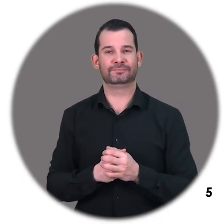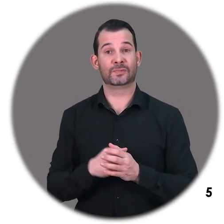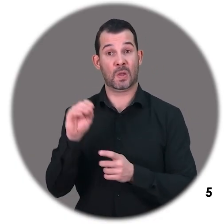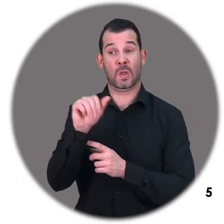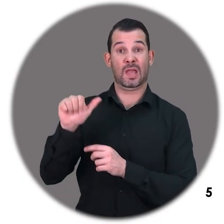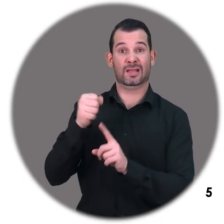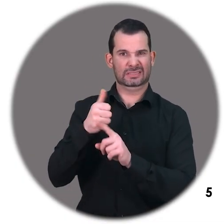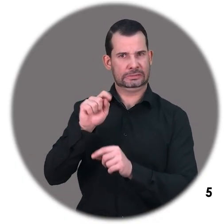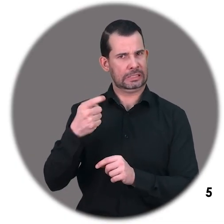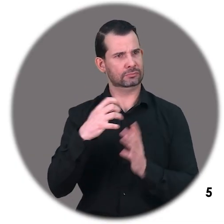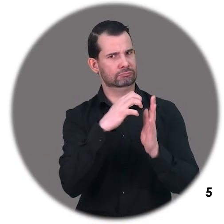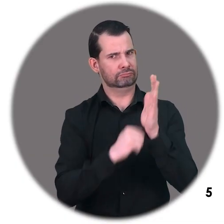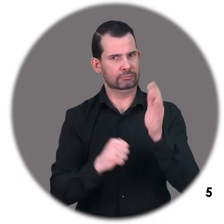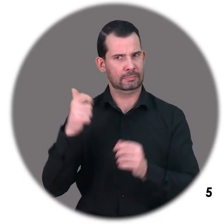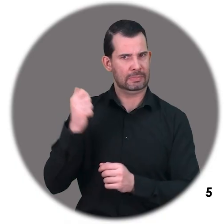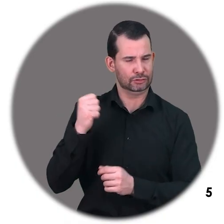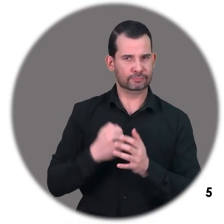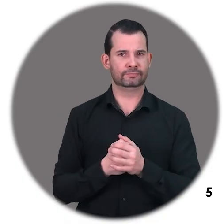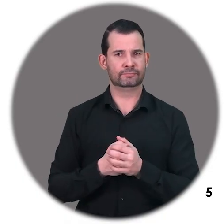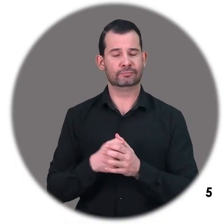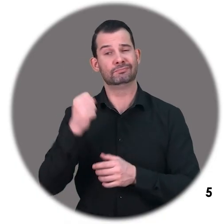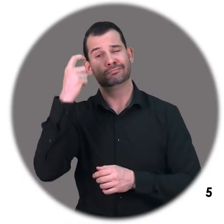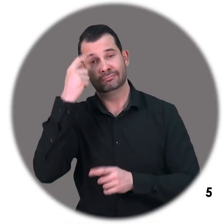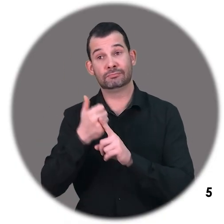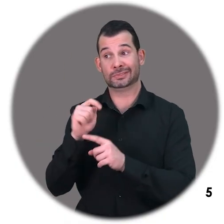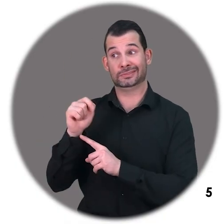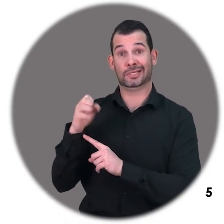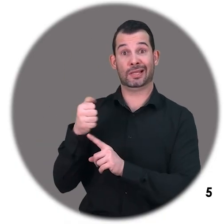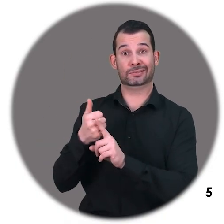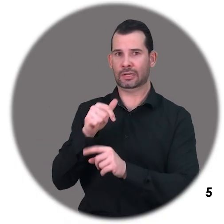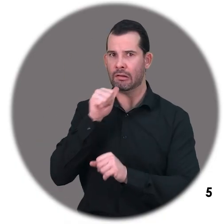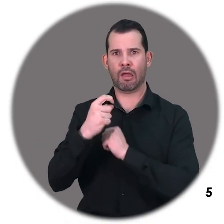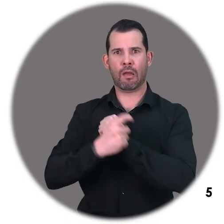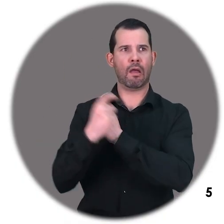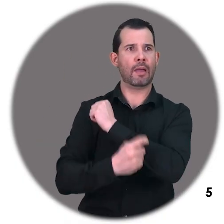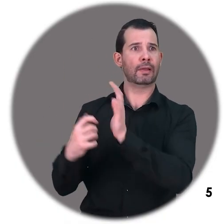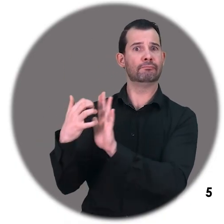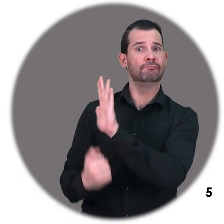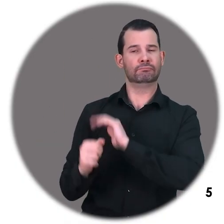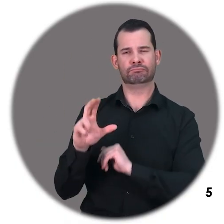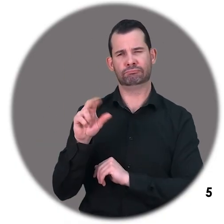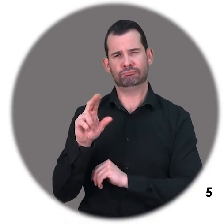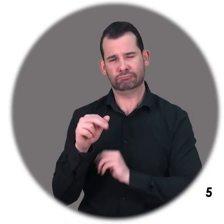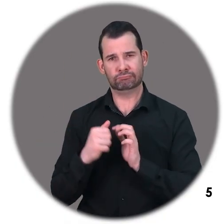OAS is a taxable pension. However, taxes aren’t automatically deducted.